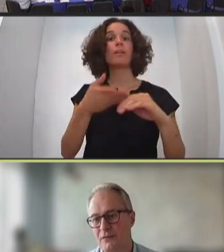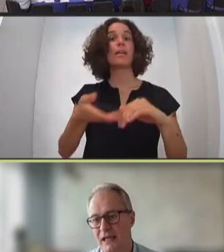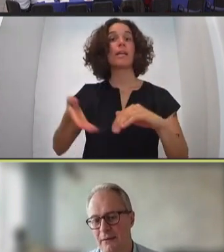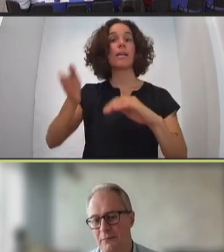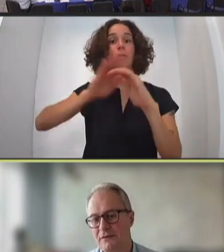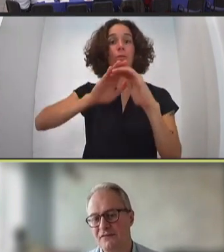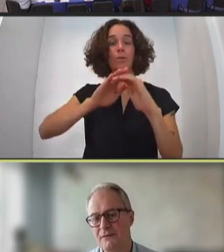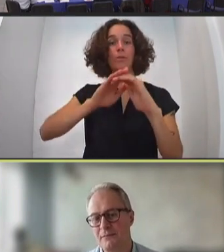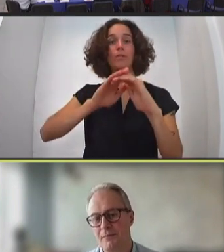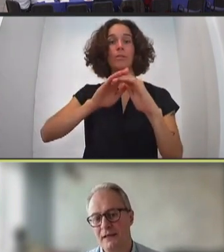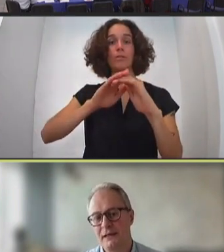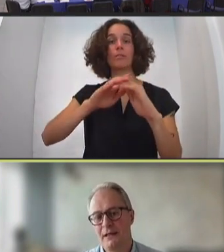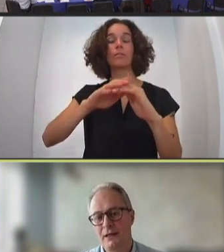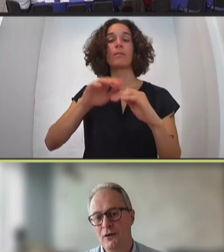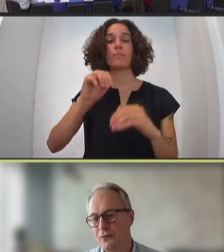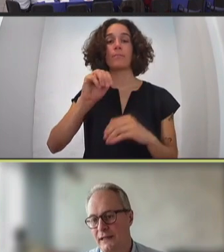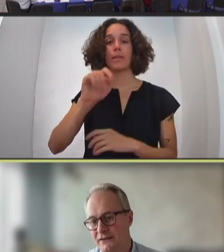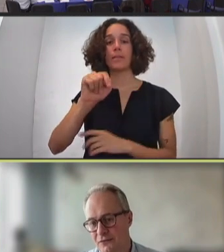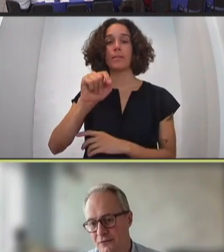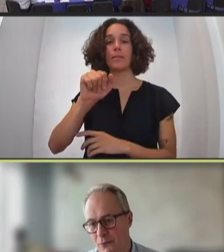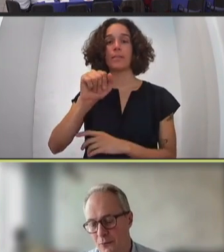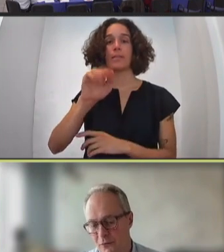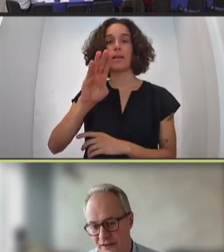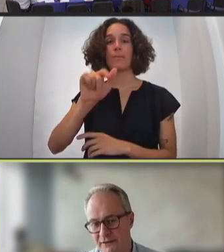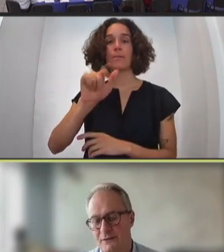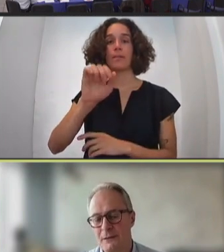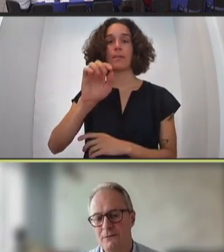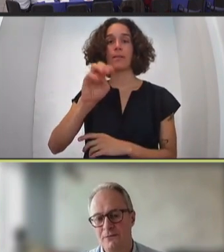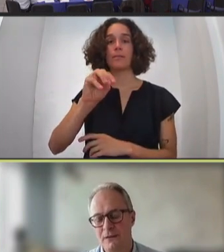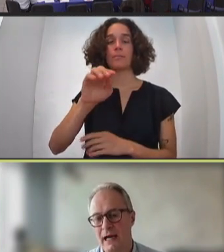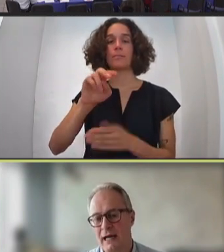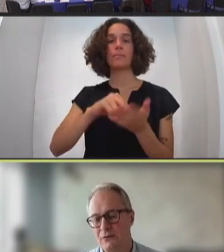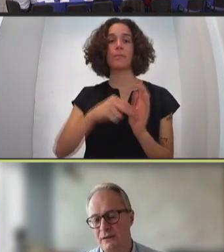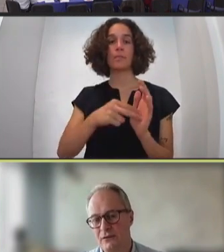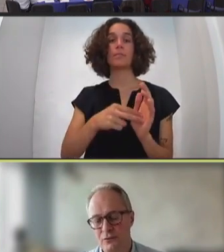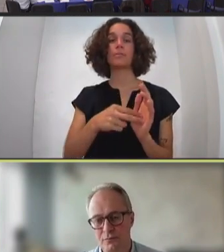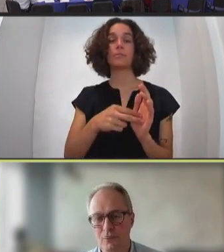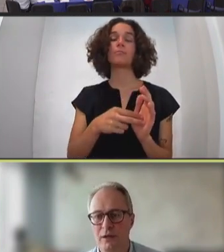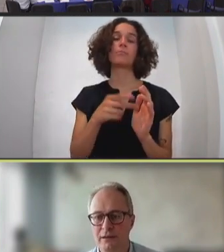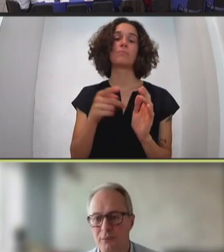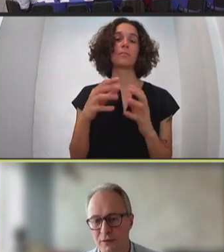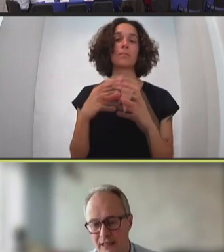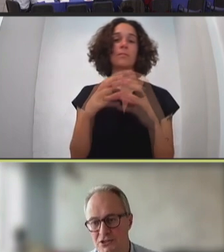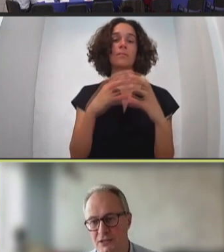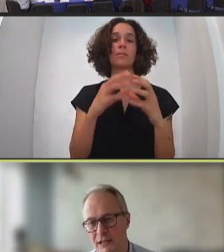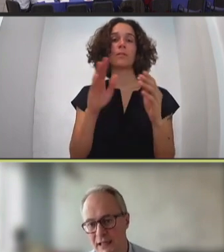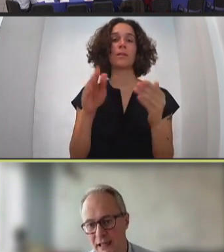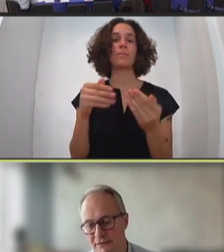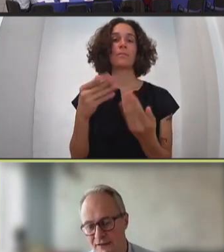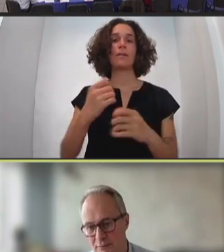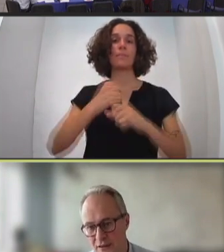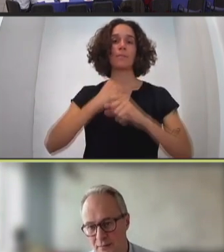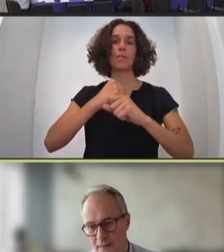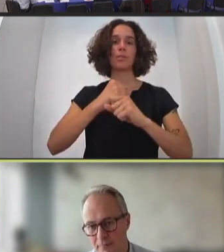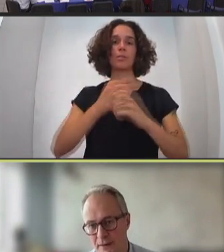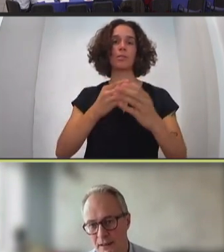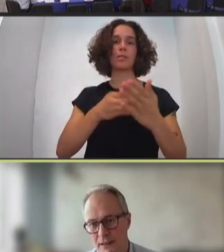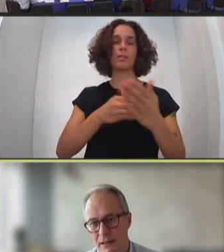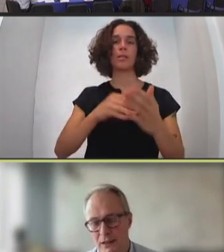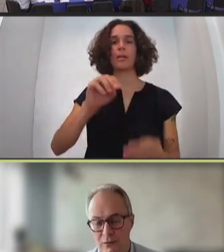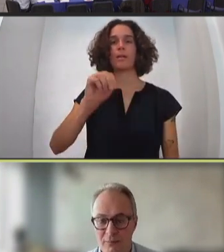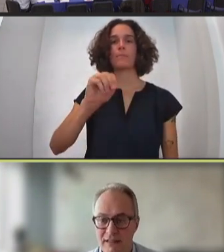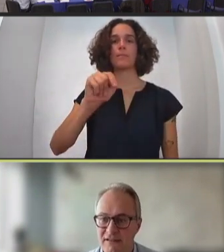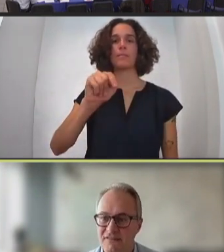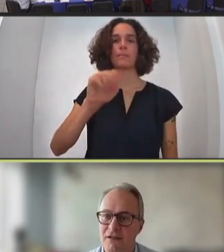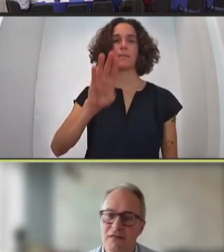metabolism correlates very well with how they could provide protection against Mtb. Next slide,